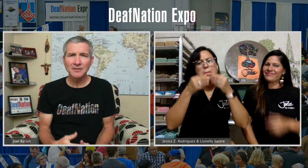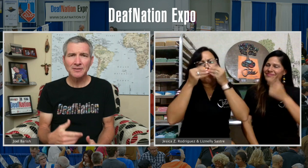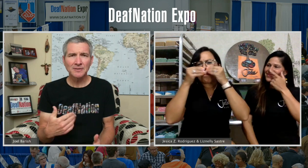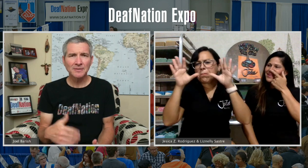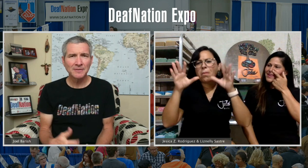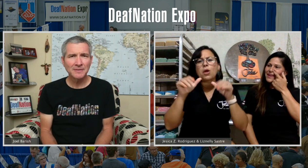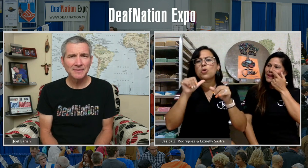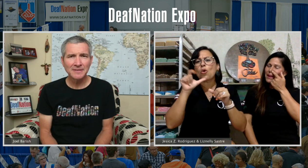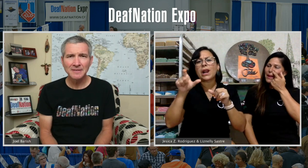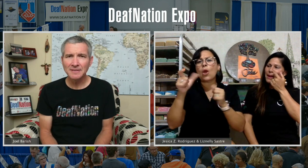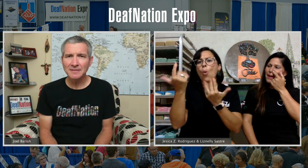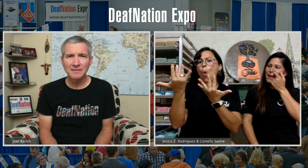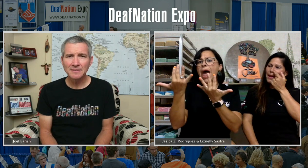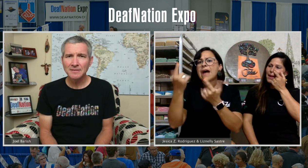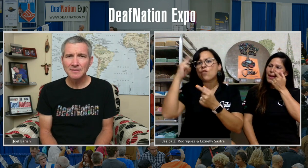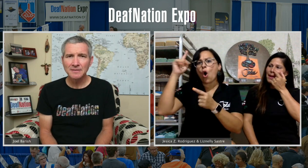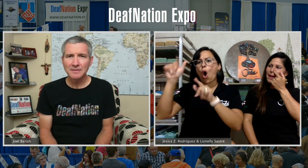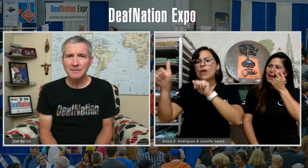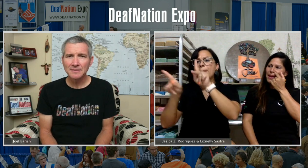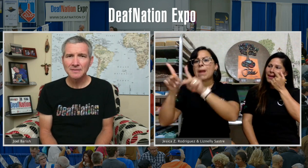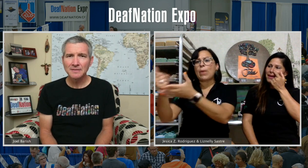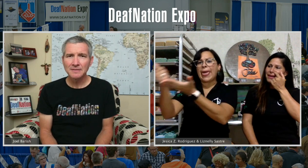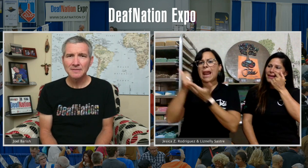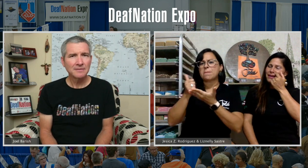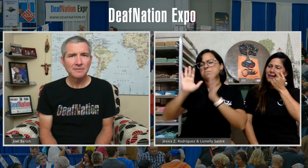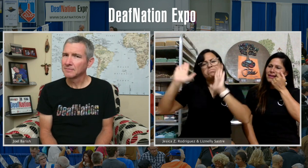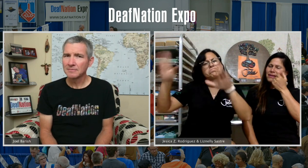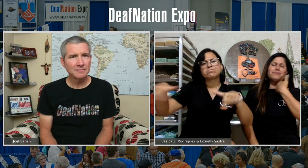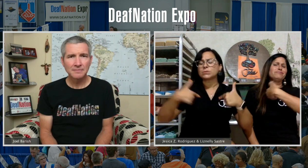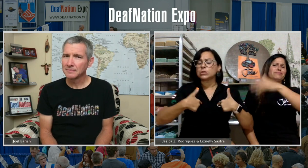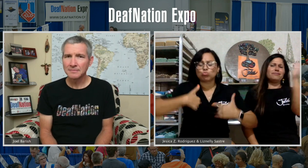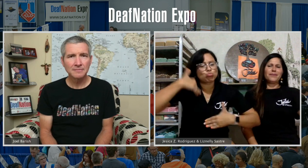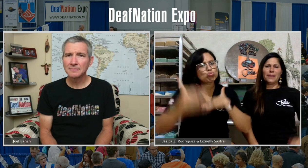For me, I don’t need to wait for other people to help.